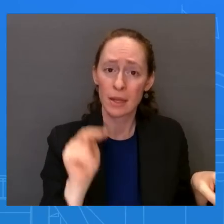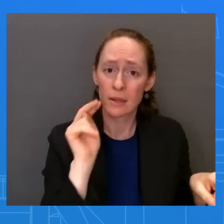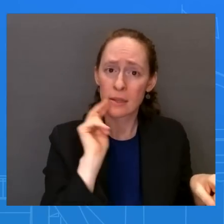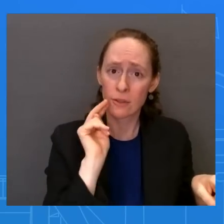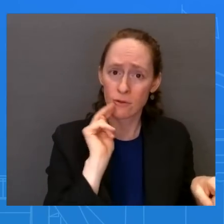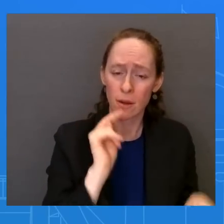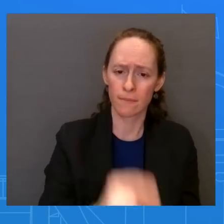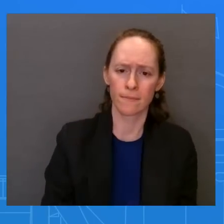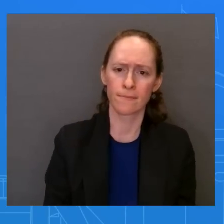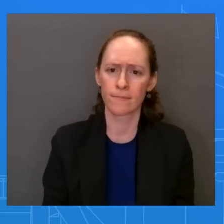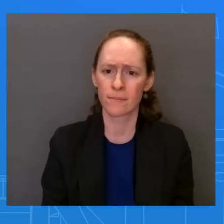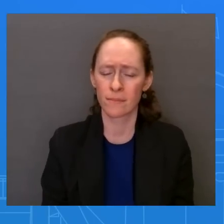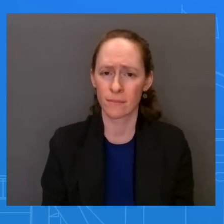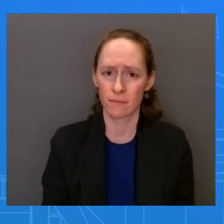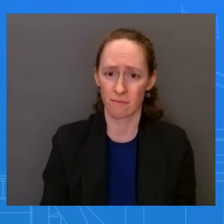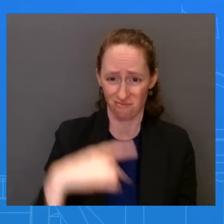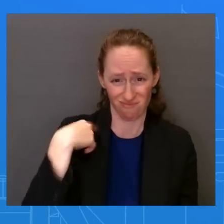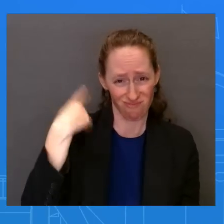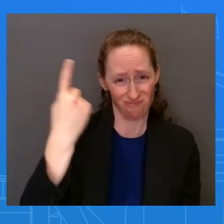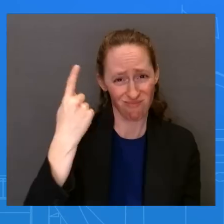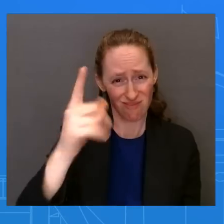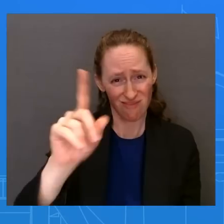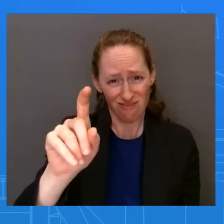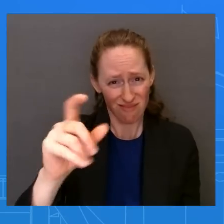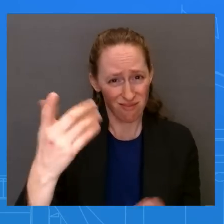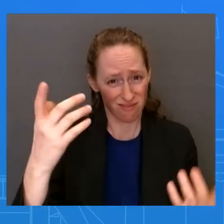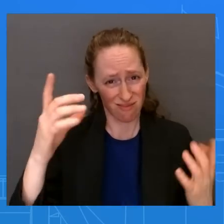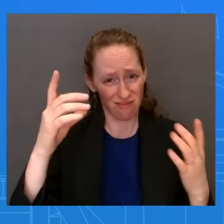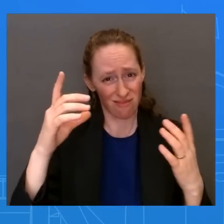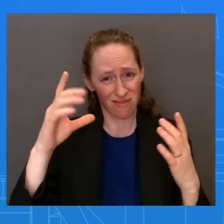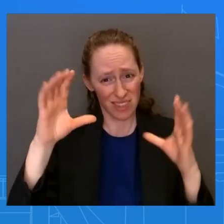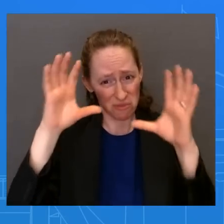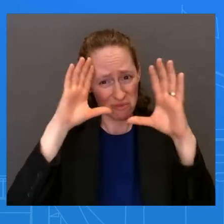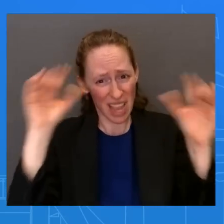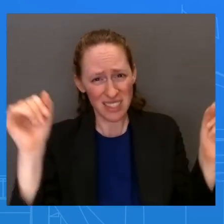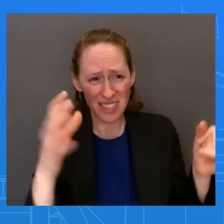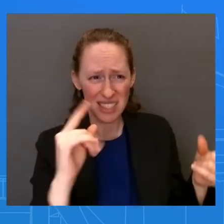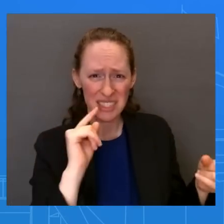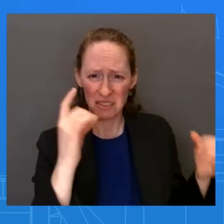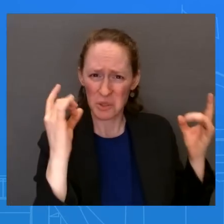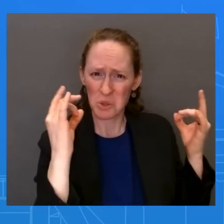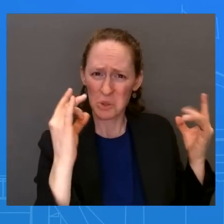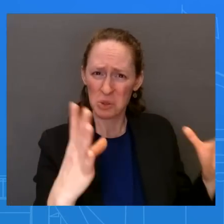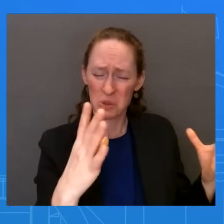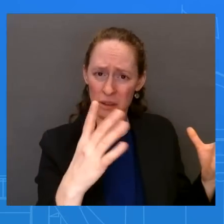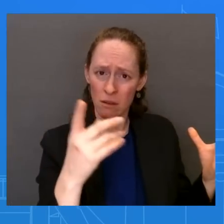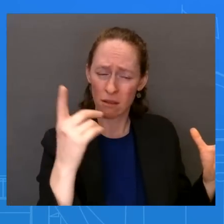we are saddened by the senseless killing. The report -- we have seen the reports, and we certainly are saddened by that.